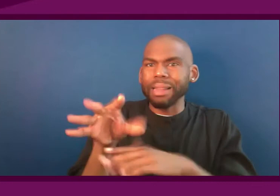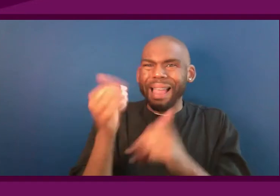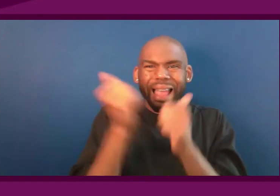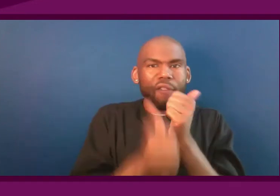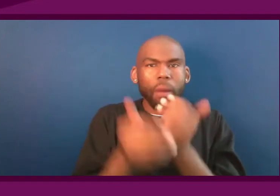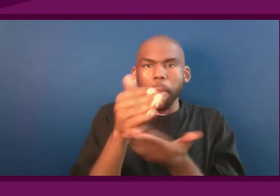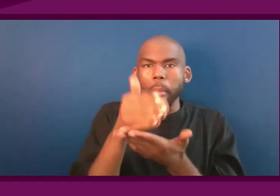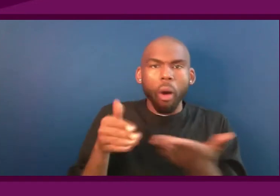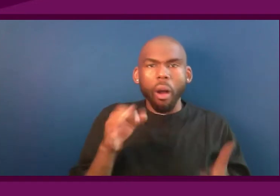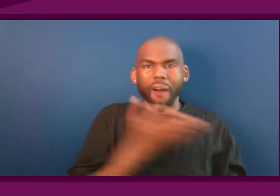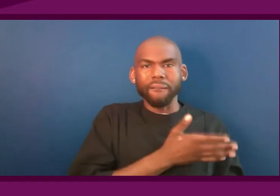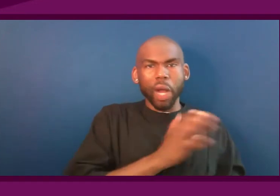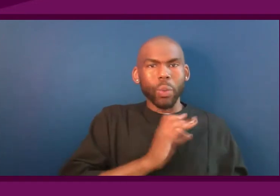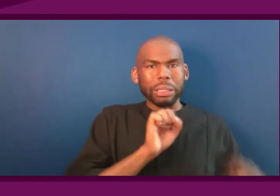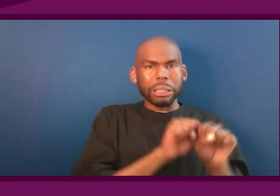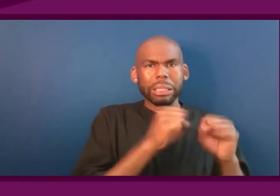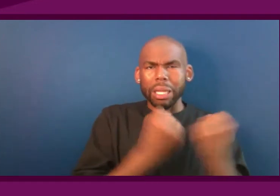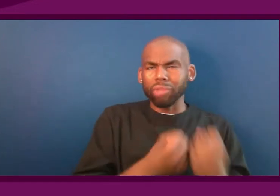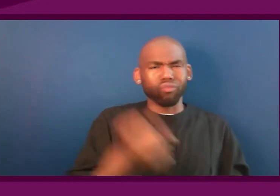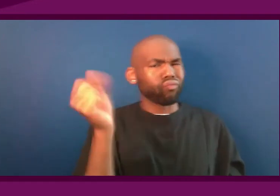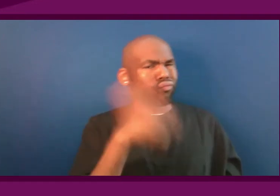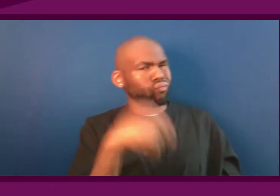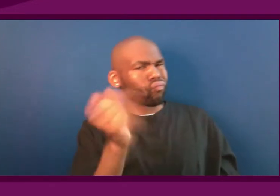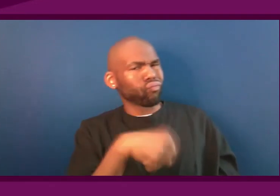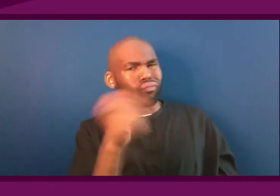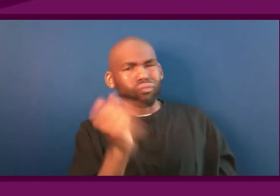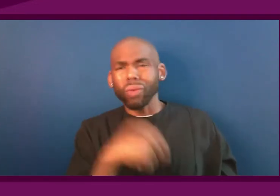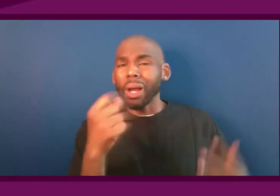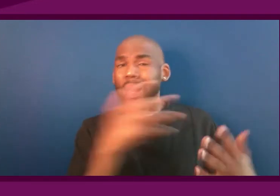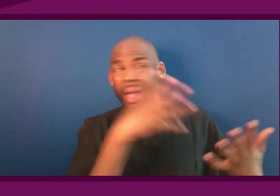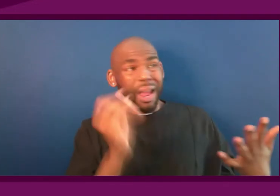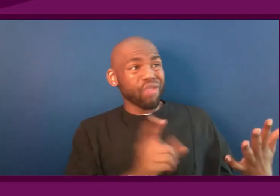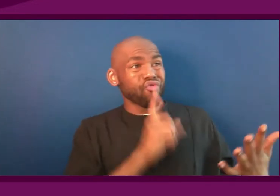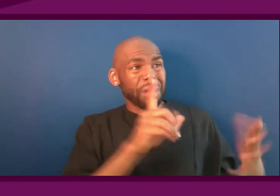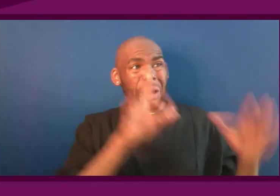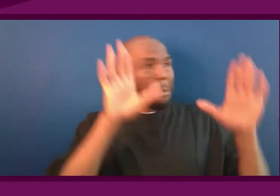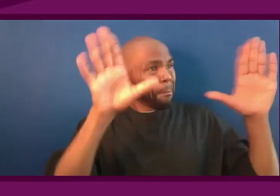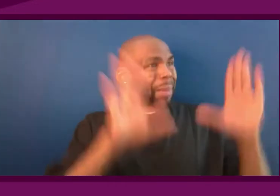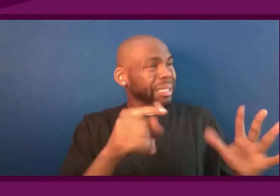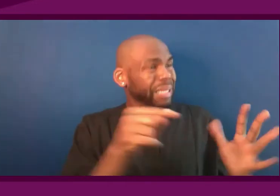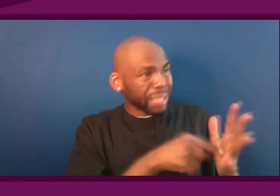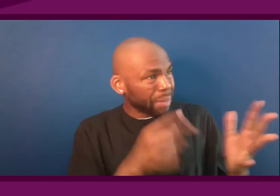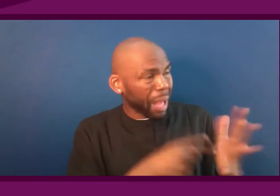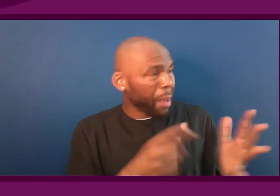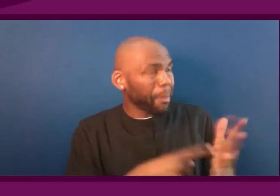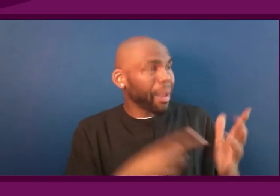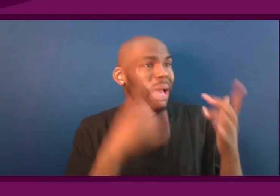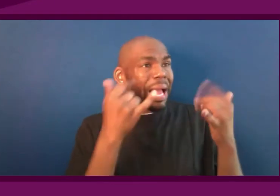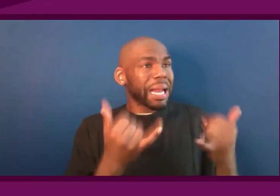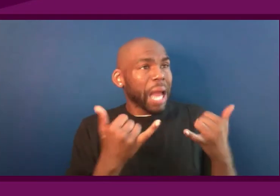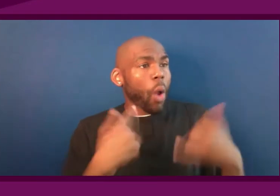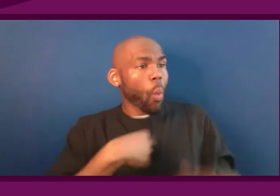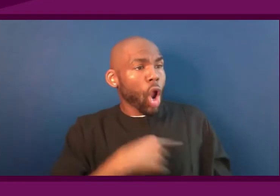But I had no idea how bad it was for other people. I just had no idea. And one time Ashley,